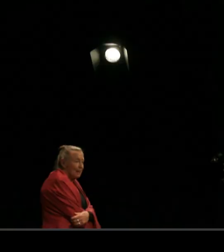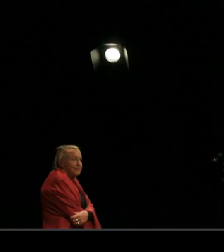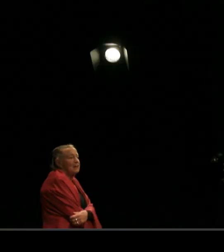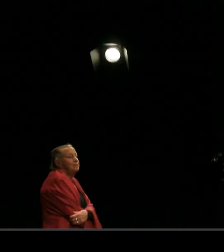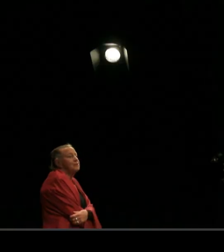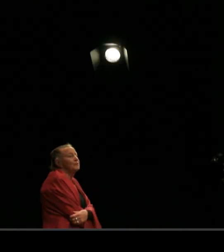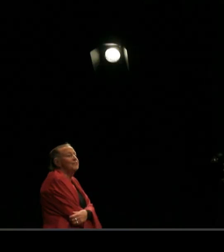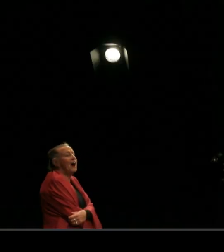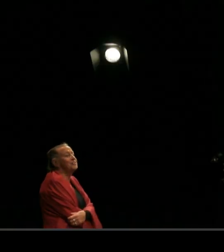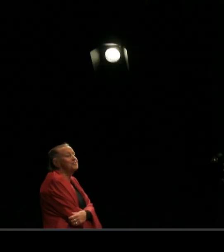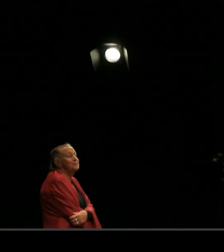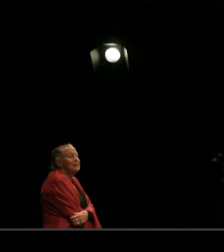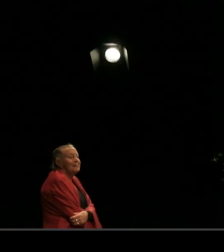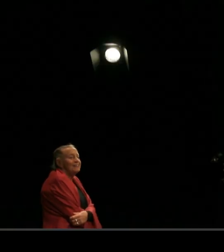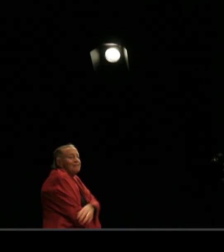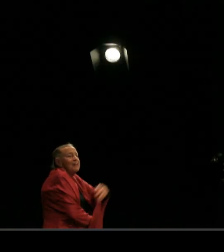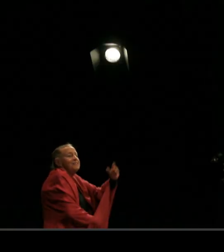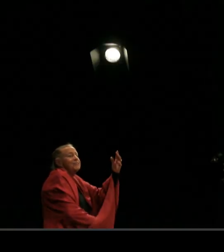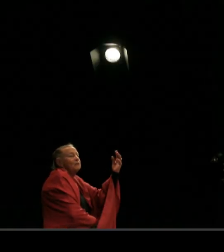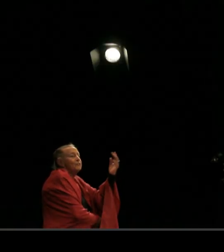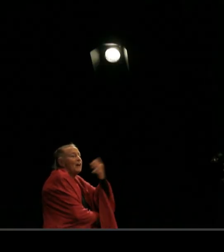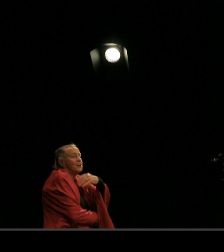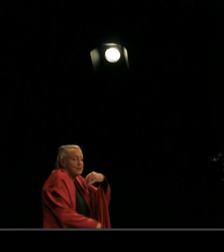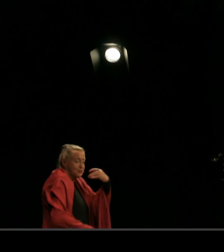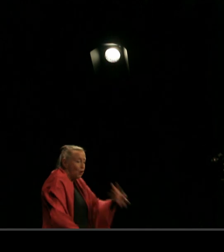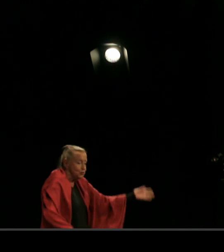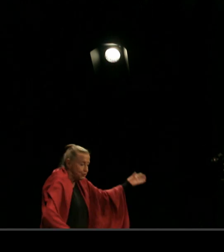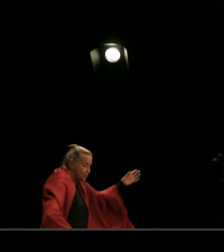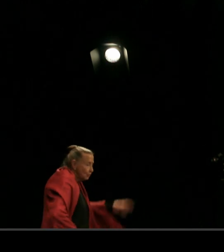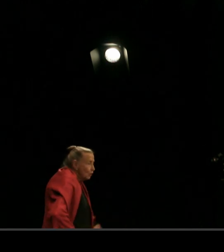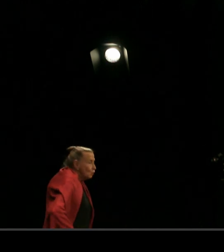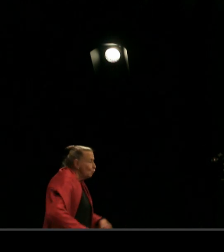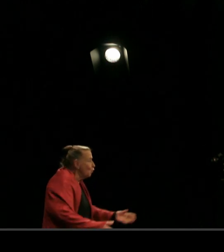In fact, I sense this boldness in me growing. What do you think?"